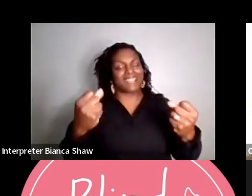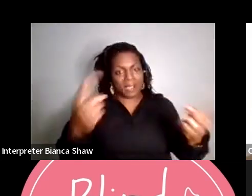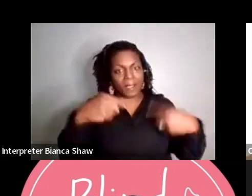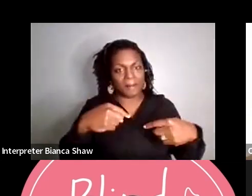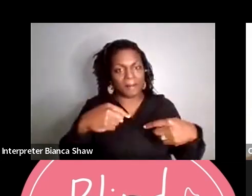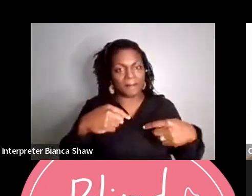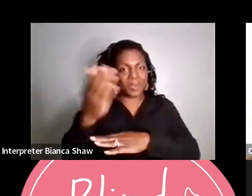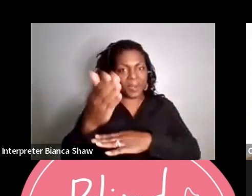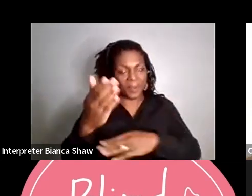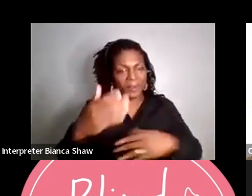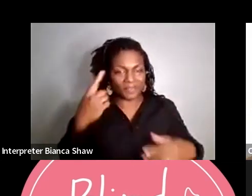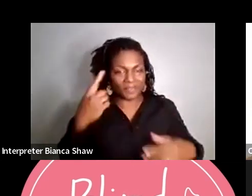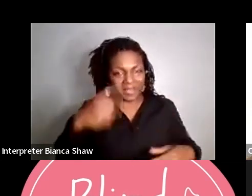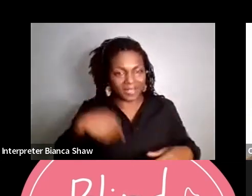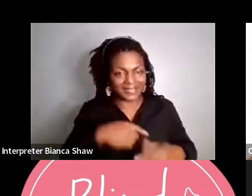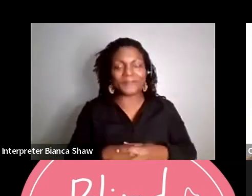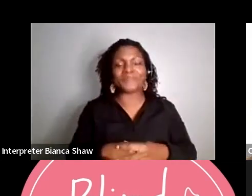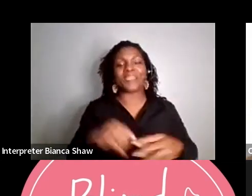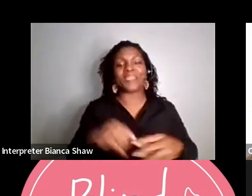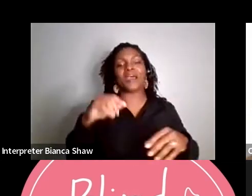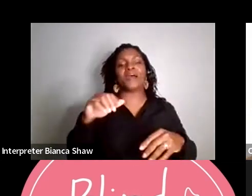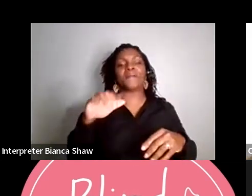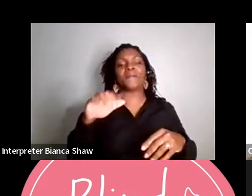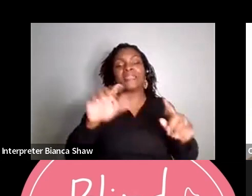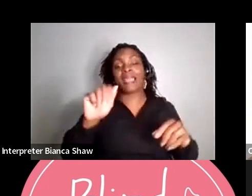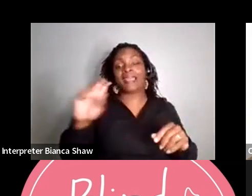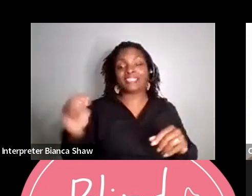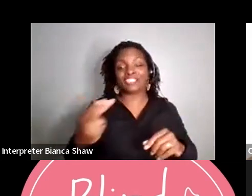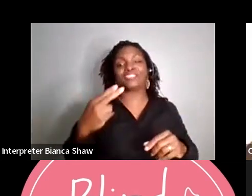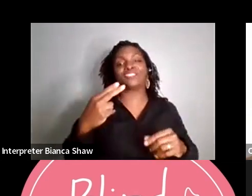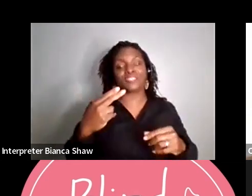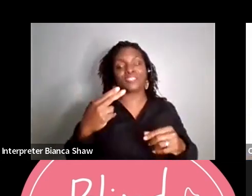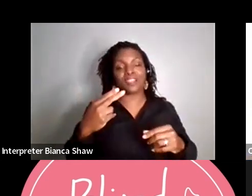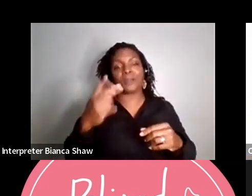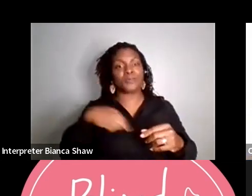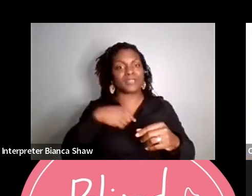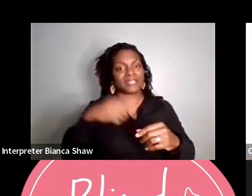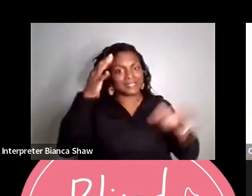You know we We decided to throw this camp together and for kids that are visually impaired.